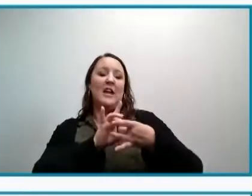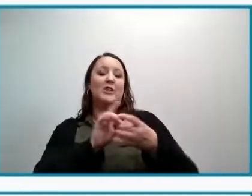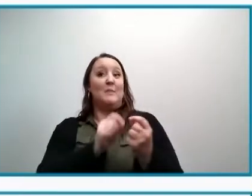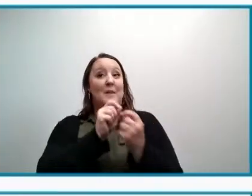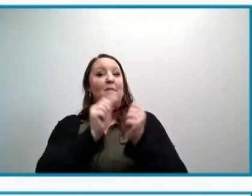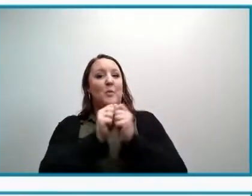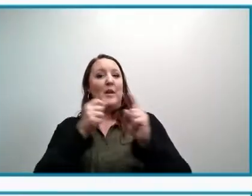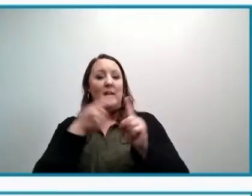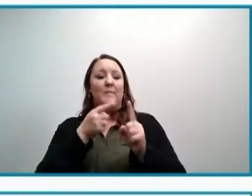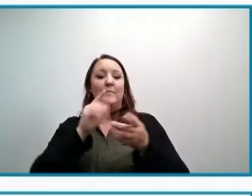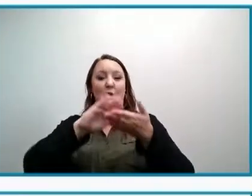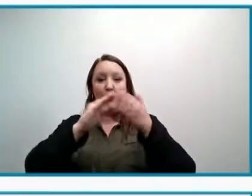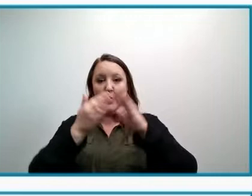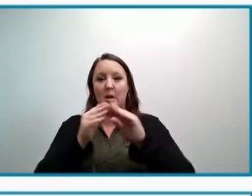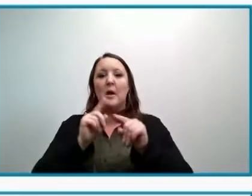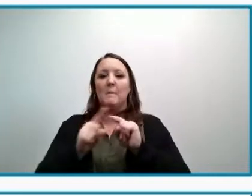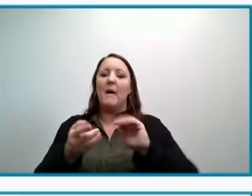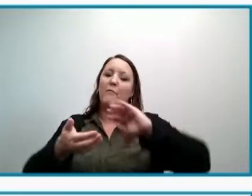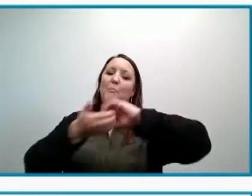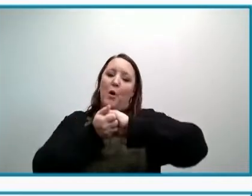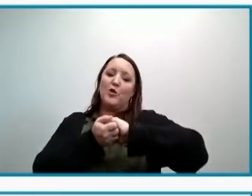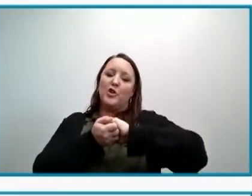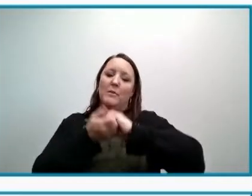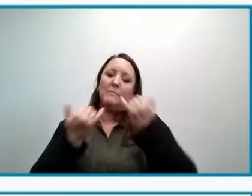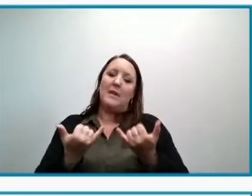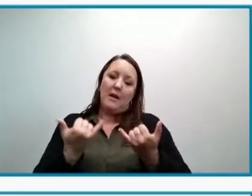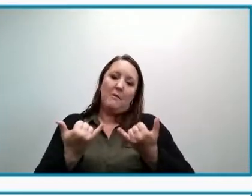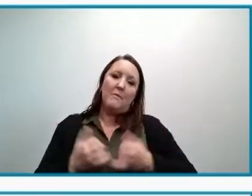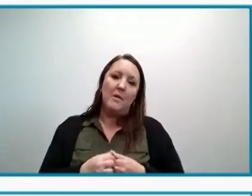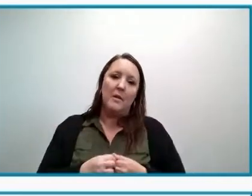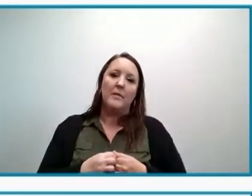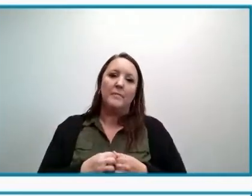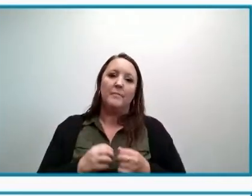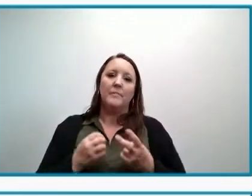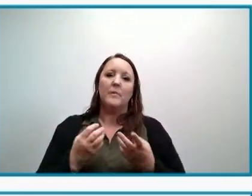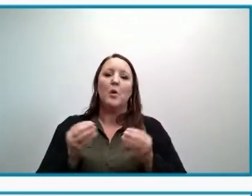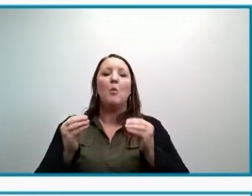but we have a partnership there that is a lot more solid than it has been.